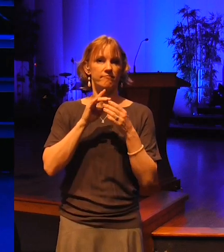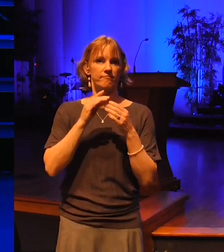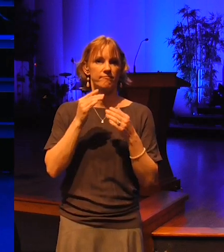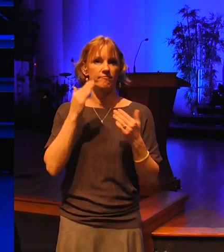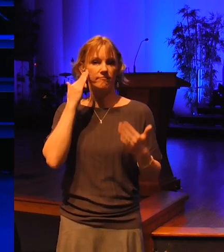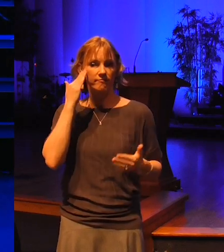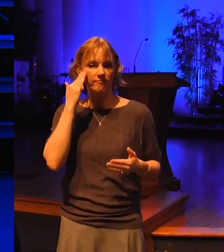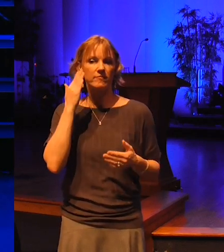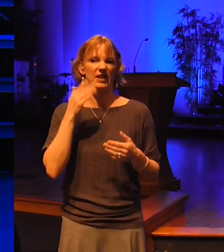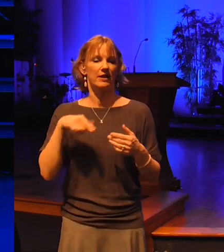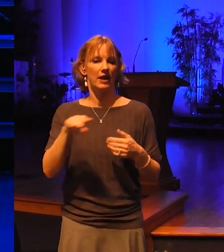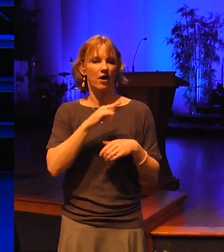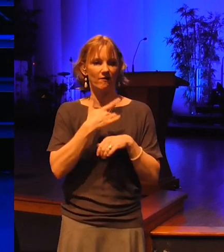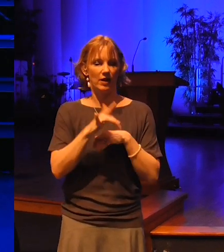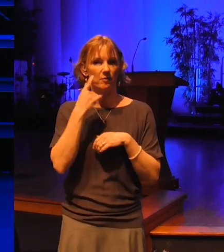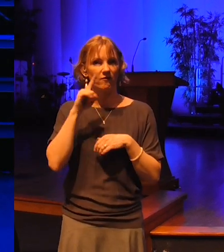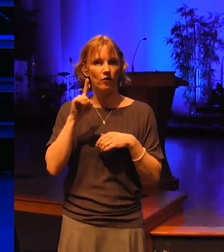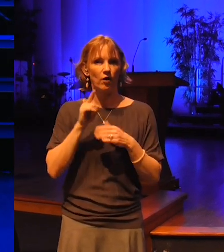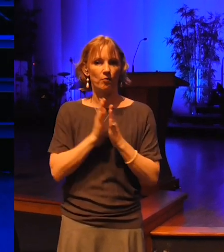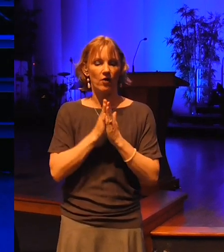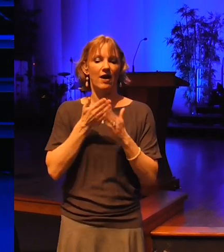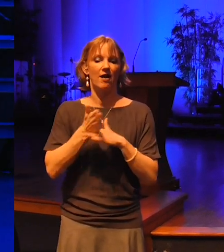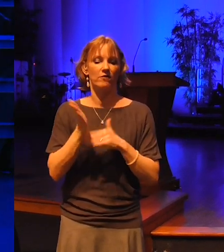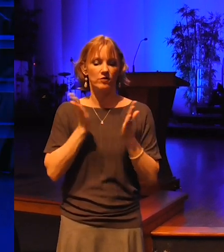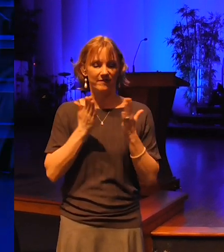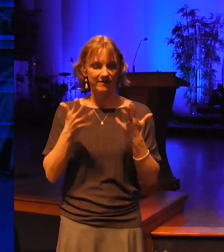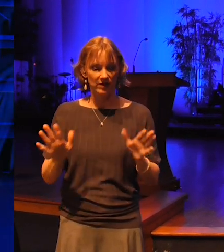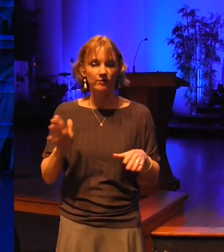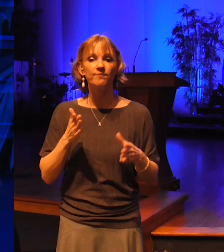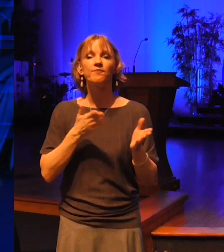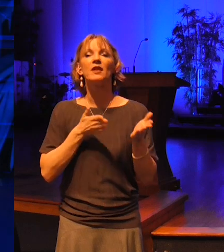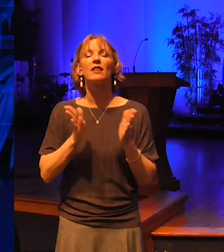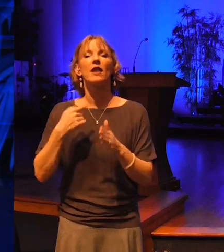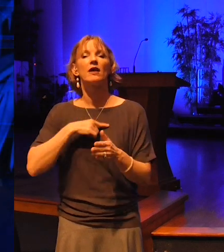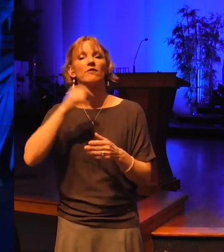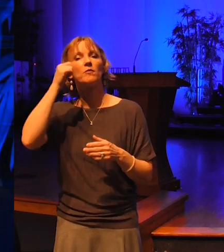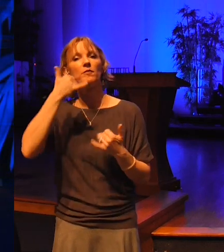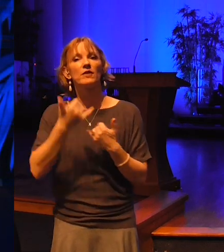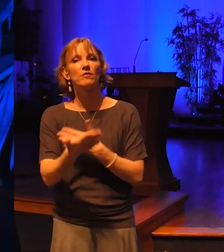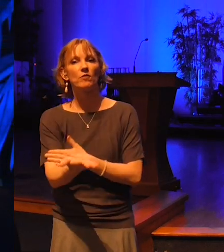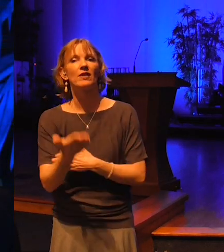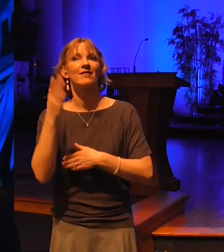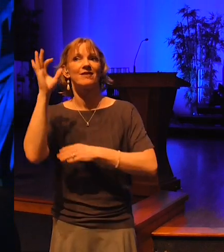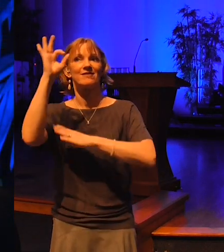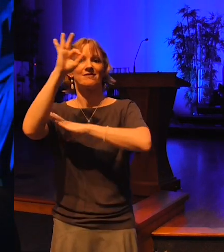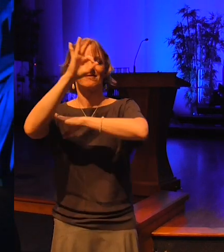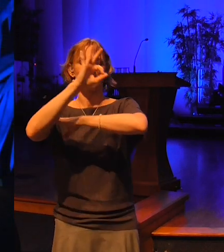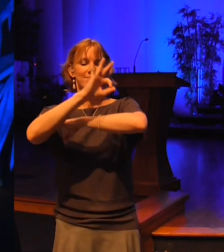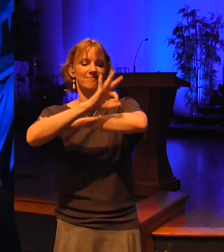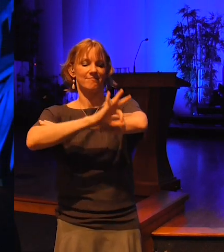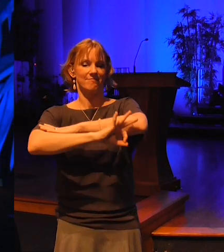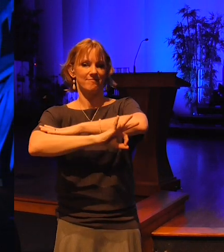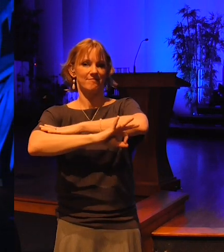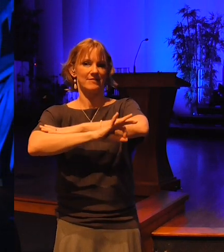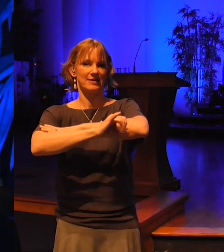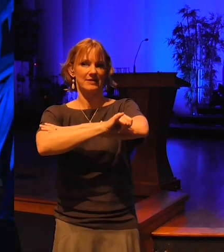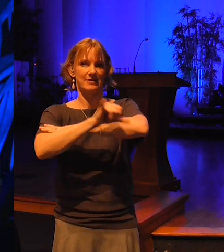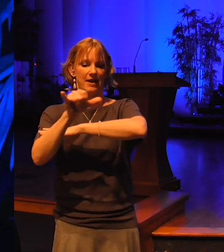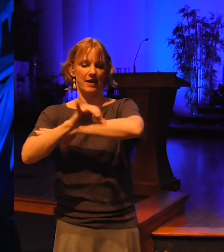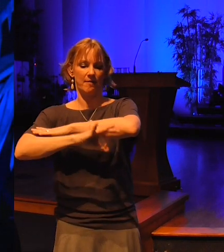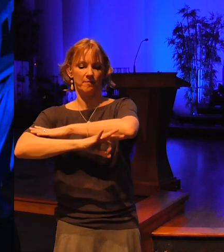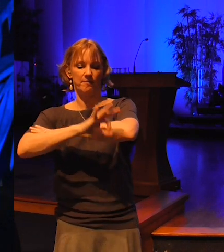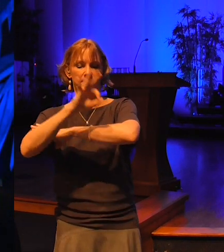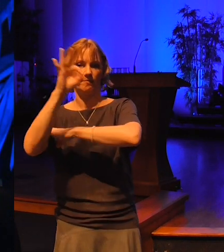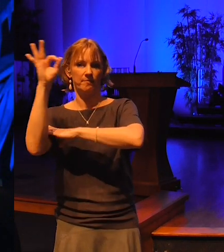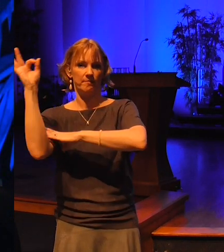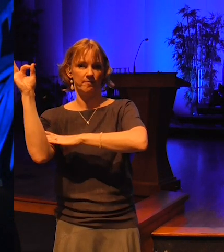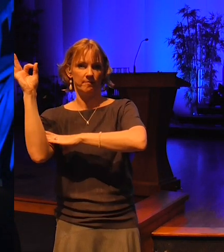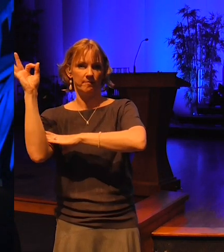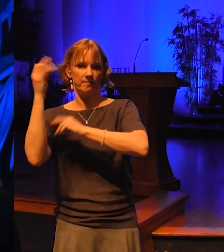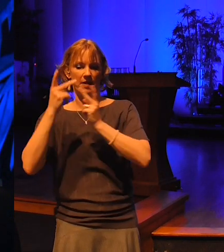the service let us remember this morning that the sun never sets where it rises wherever one thing